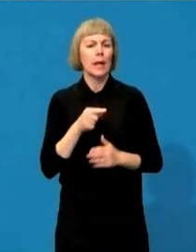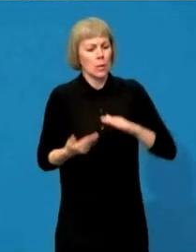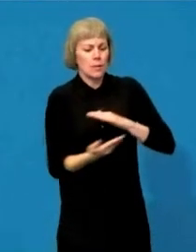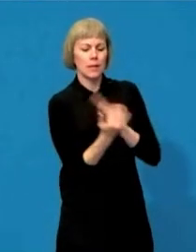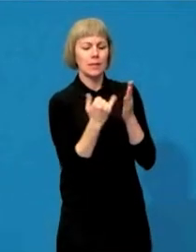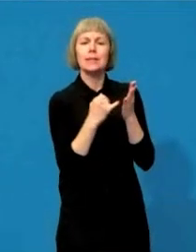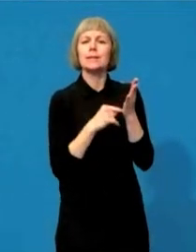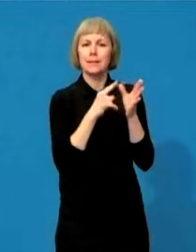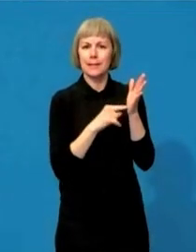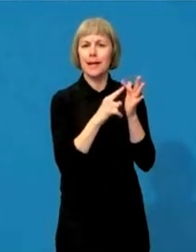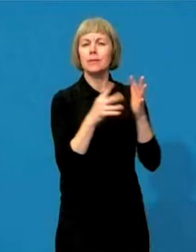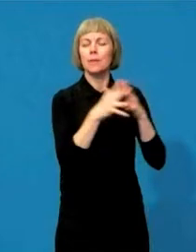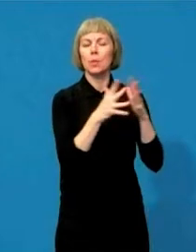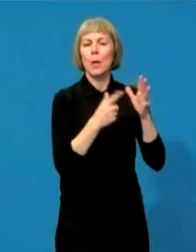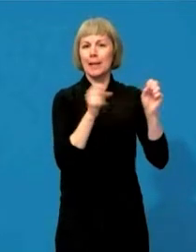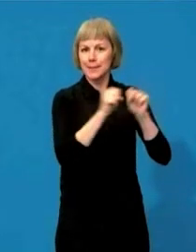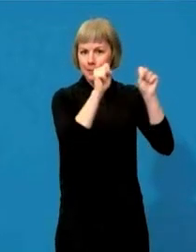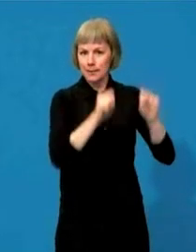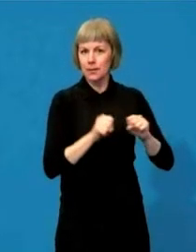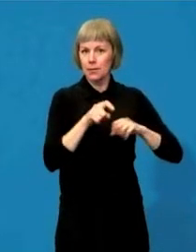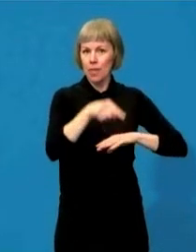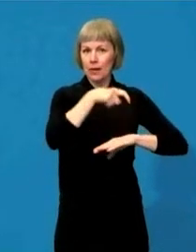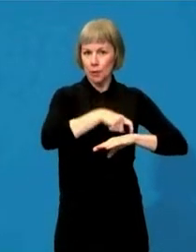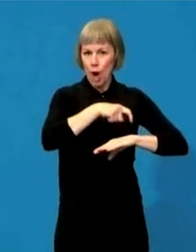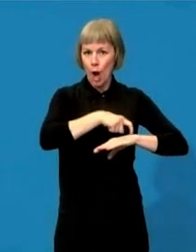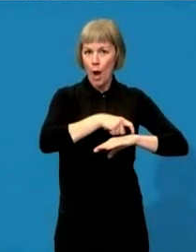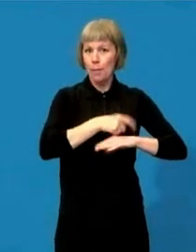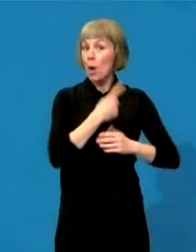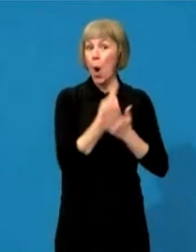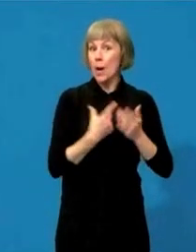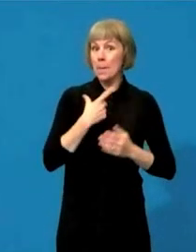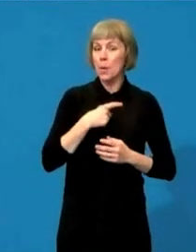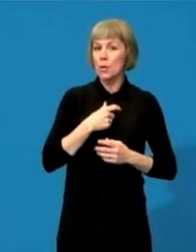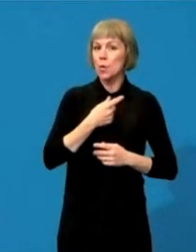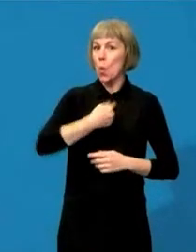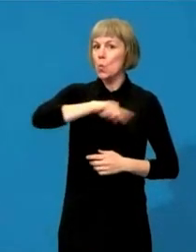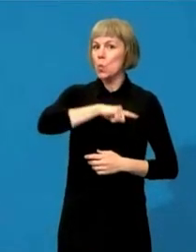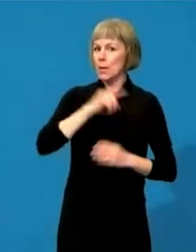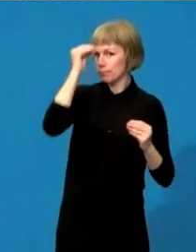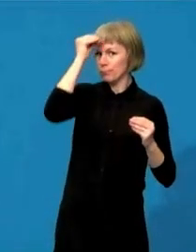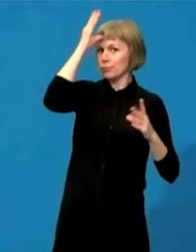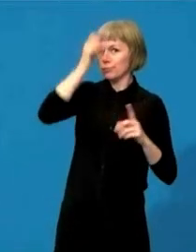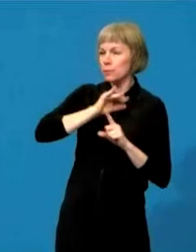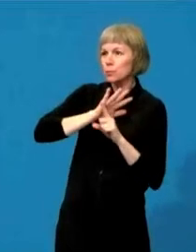and daycare and everybody had sort of pushed the - we knew about how it worked and that he needed that care.